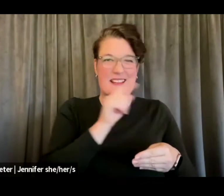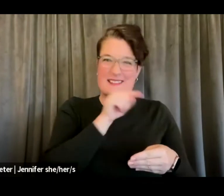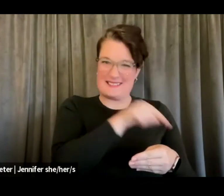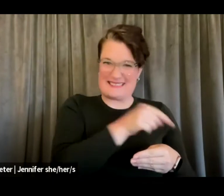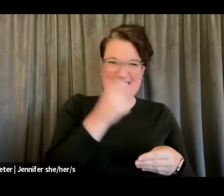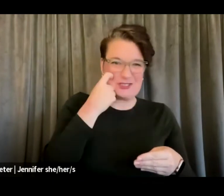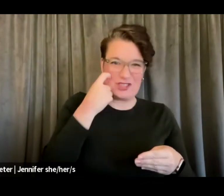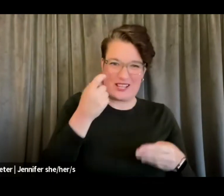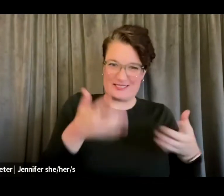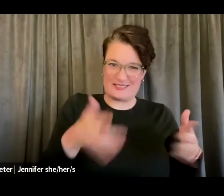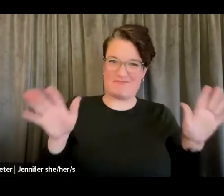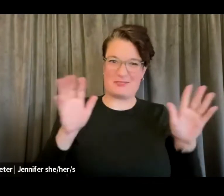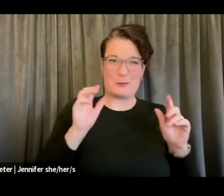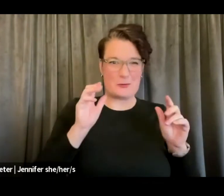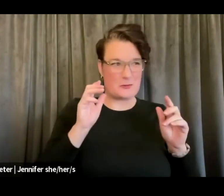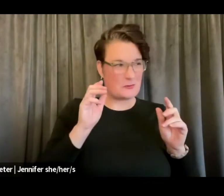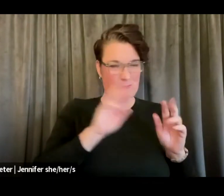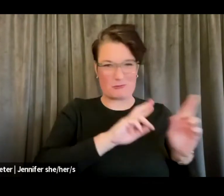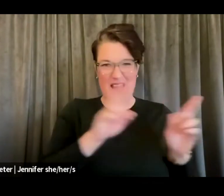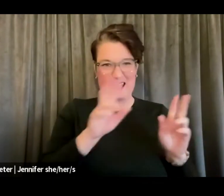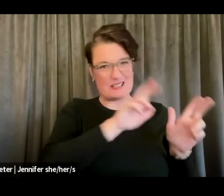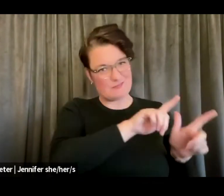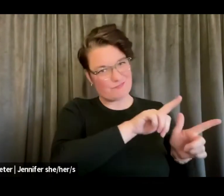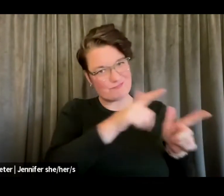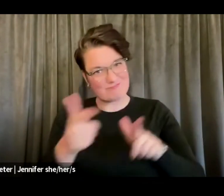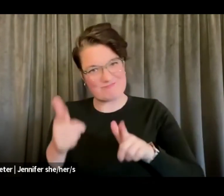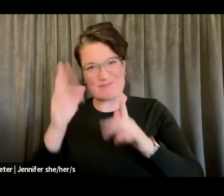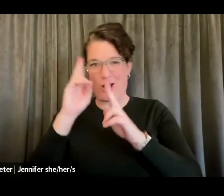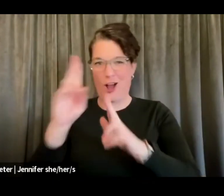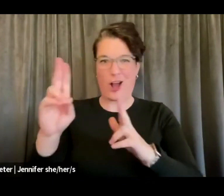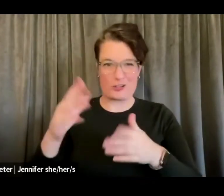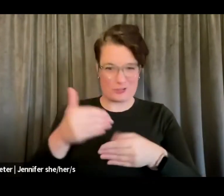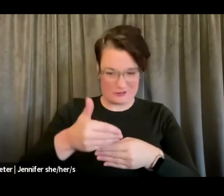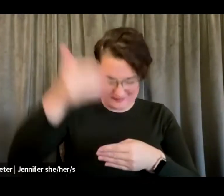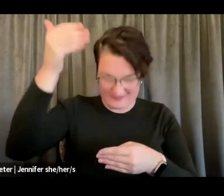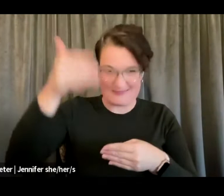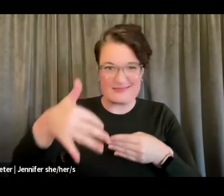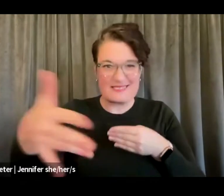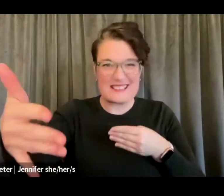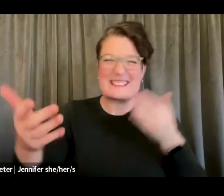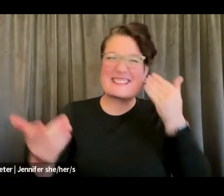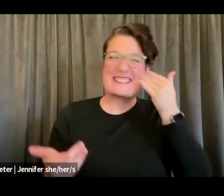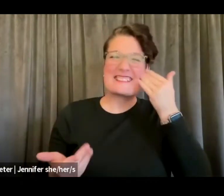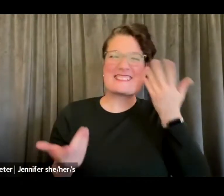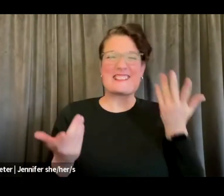And I don't know something about offering a ritual that had these like markers of